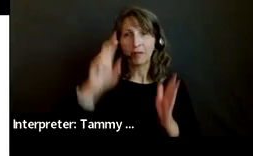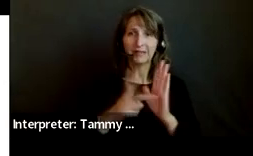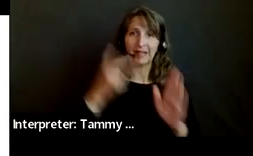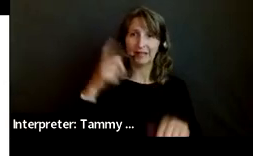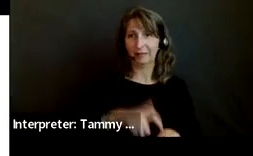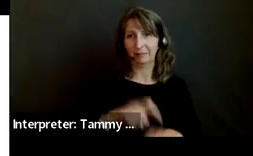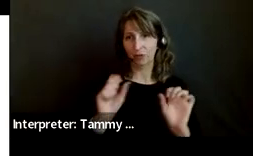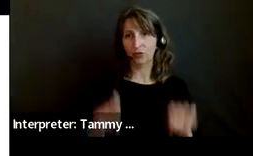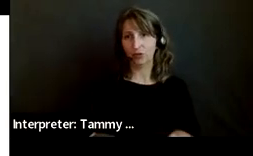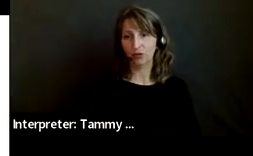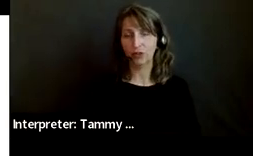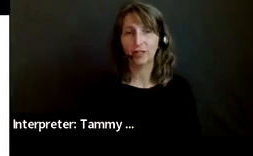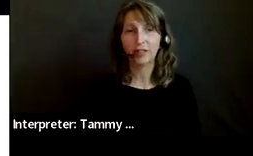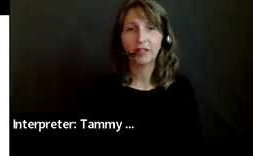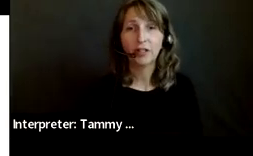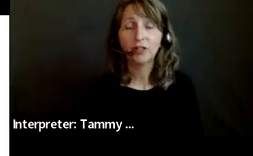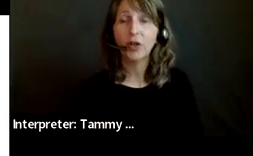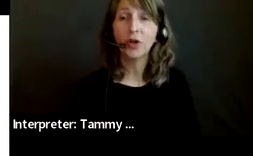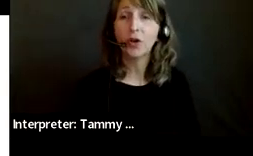So allow your client, your friend, the person you're responding to, whomever that may be to express themselves and tell their story.